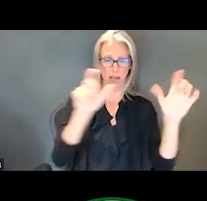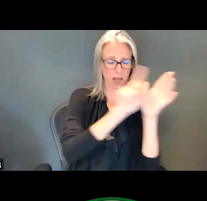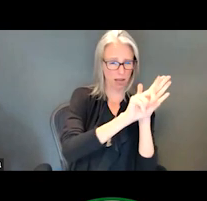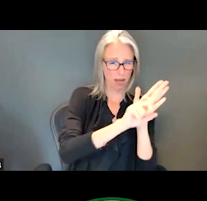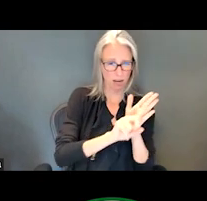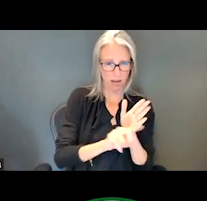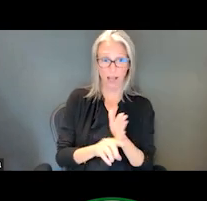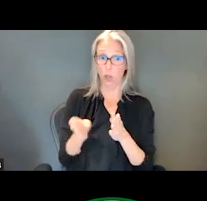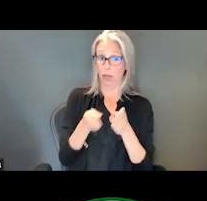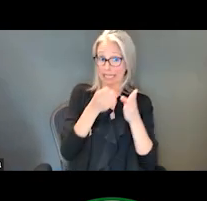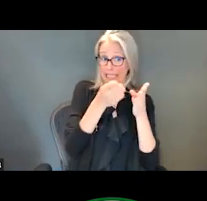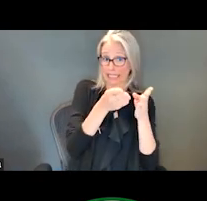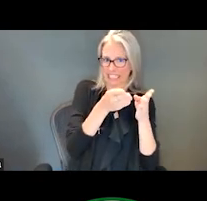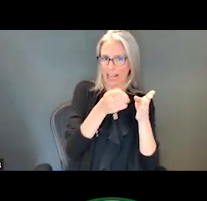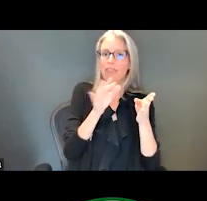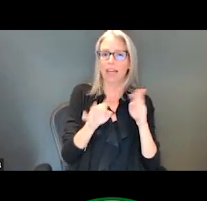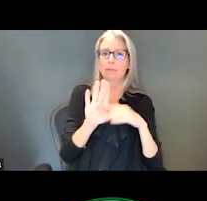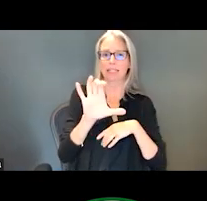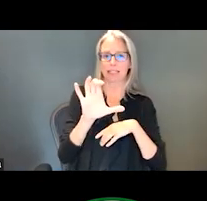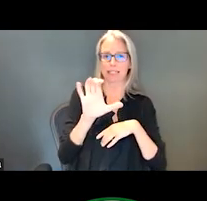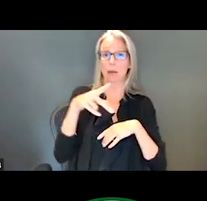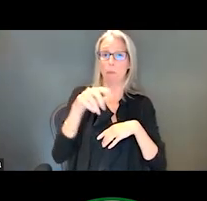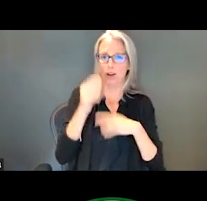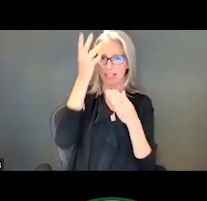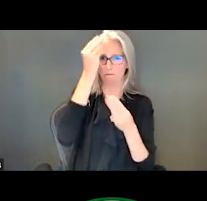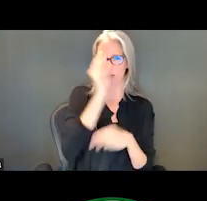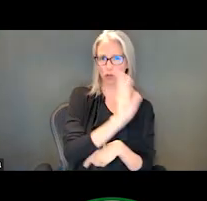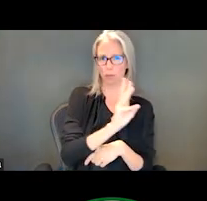The information provides pictures of various elements at Robson River's campground and